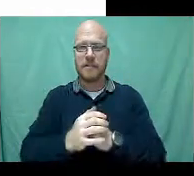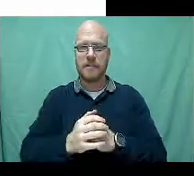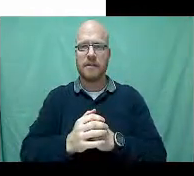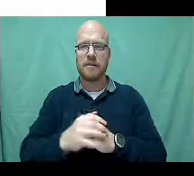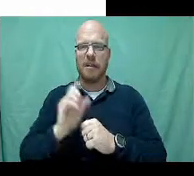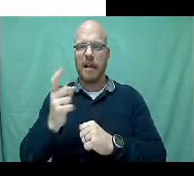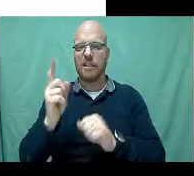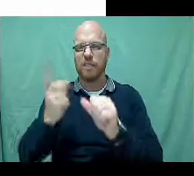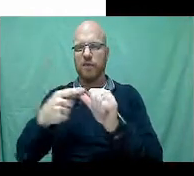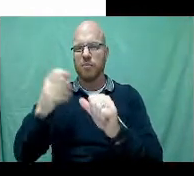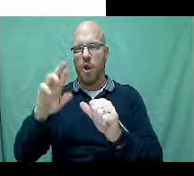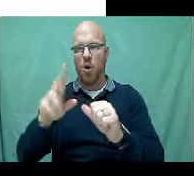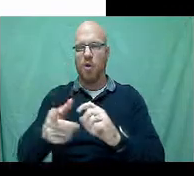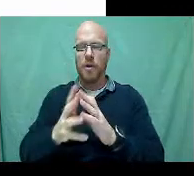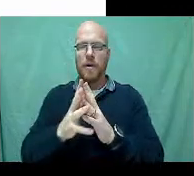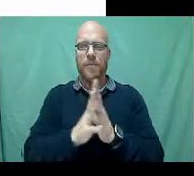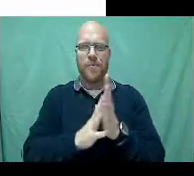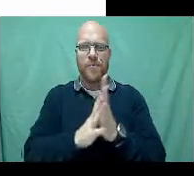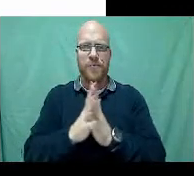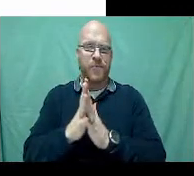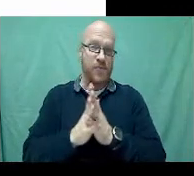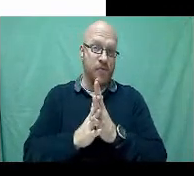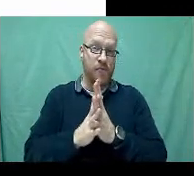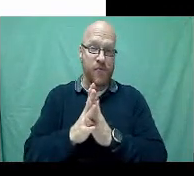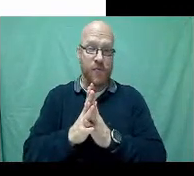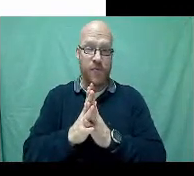we'll x the first power as in both terms.